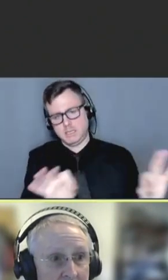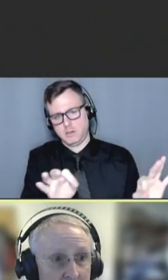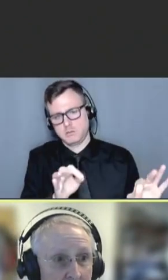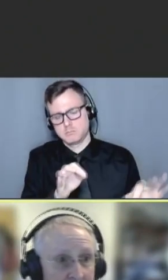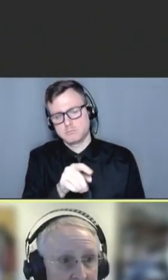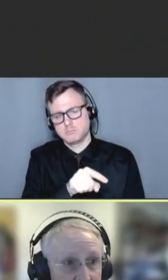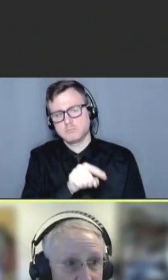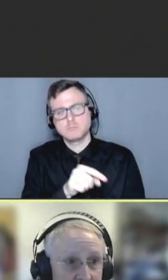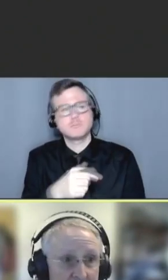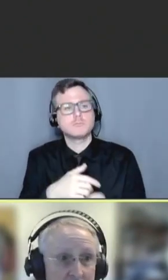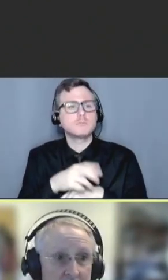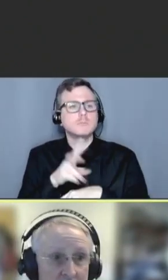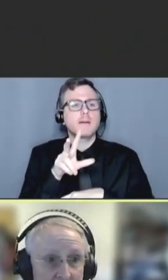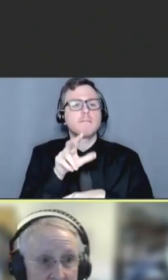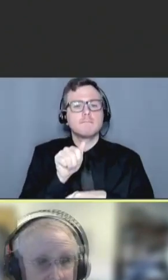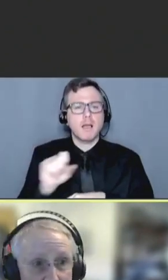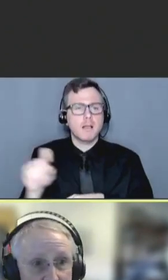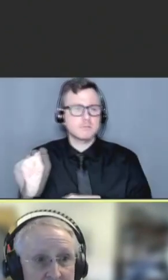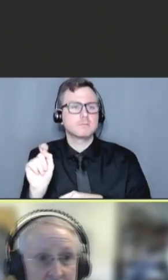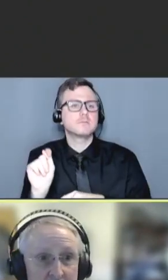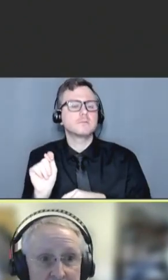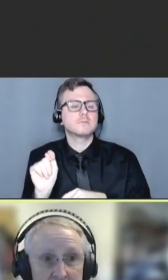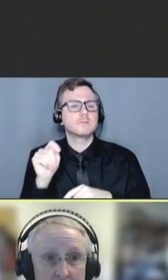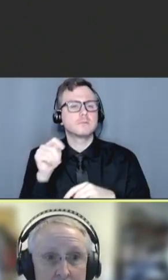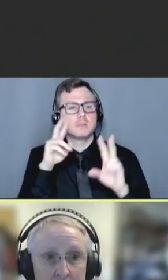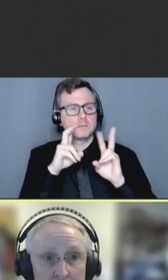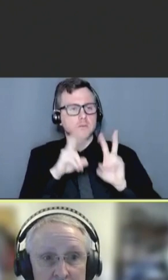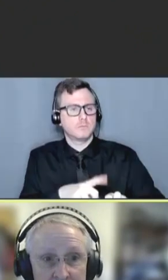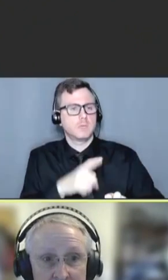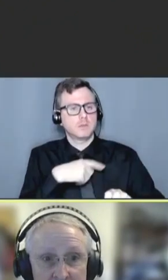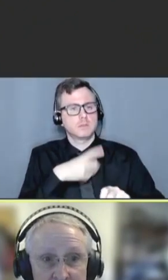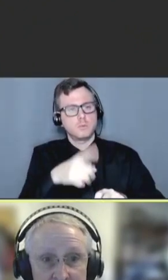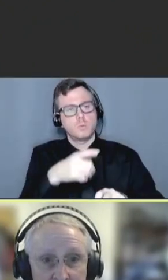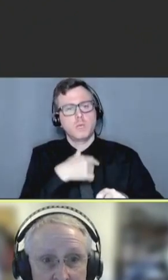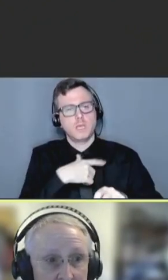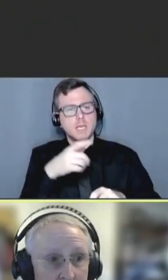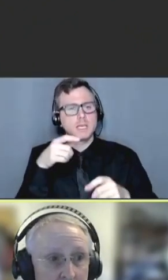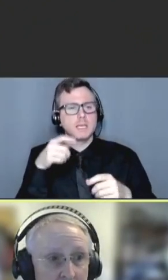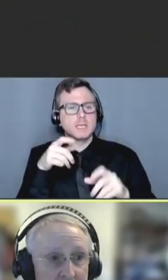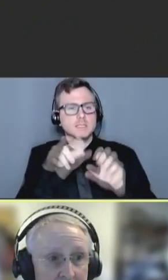So, our VaST assessment is that the statistical signal among persons aged 65 and older for